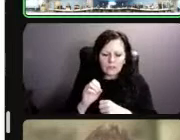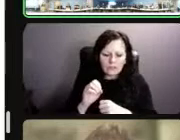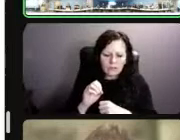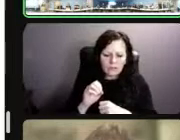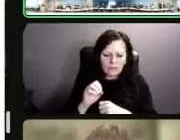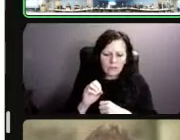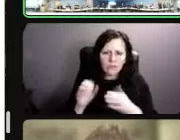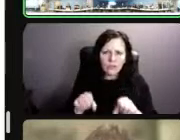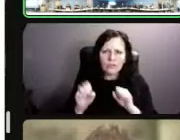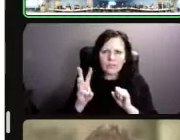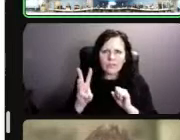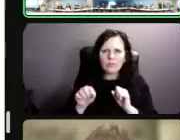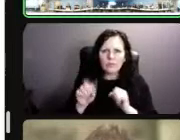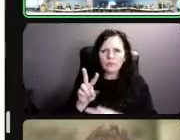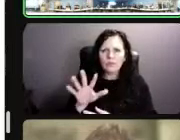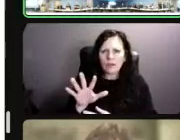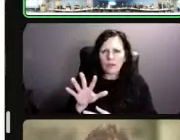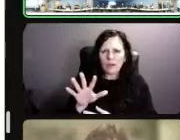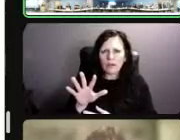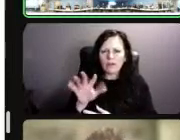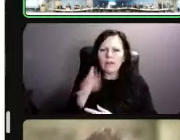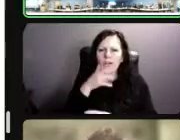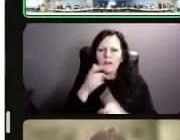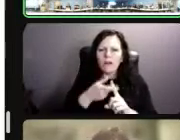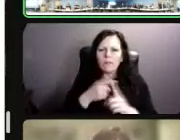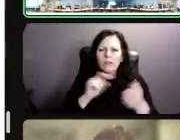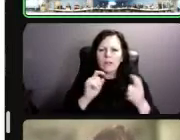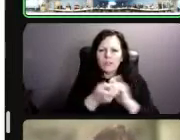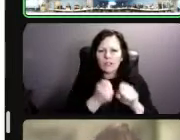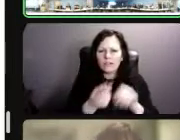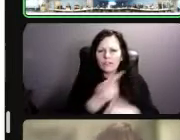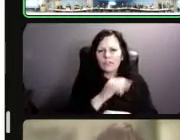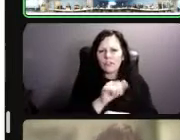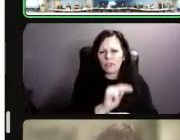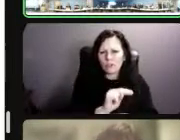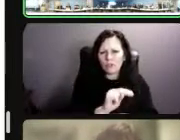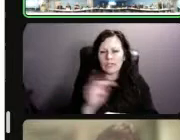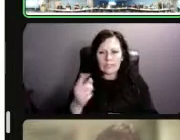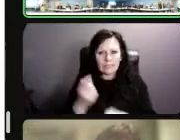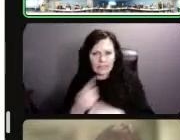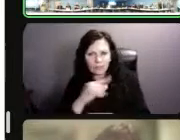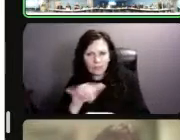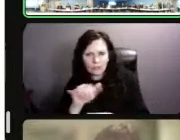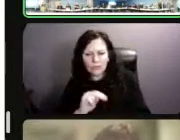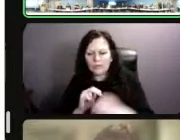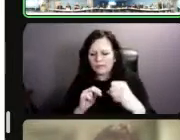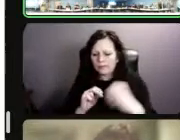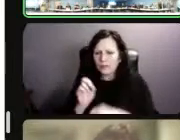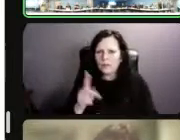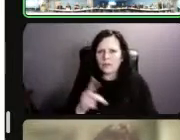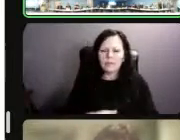AND IT ESCALATED TO THE CPI AND THE WEST REBOUNDS.